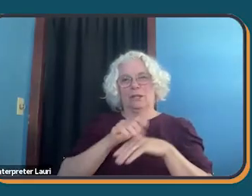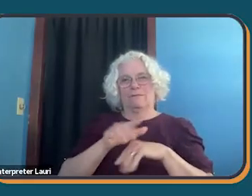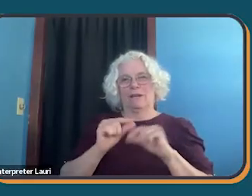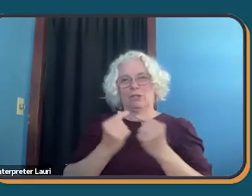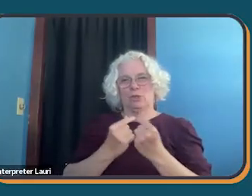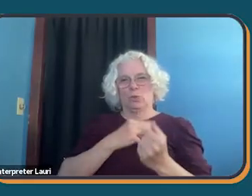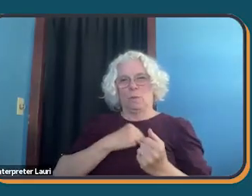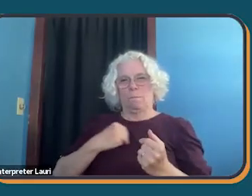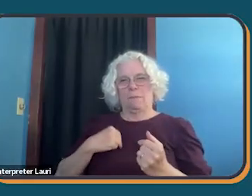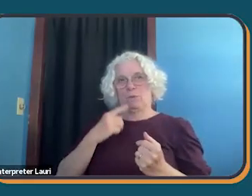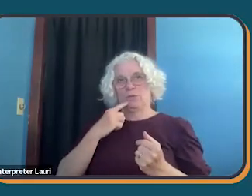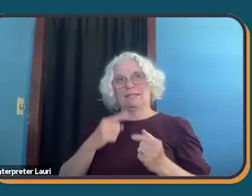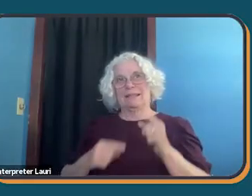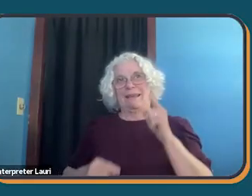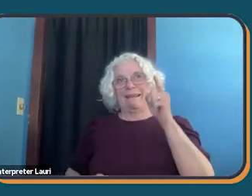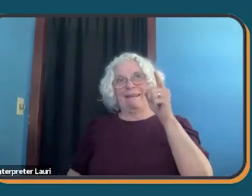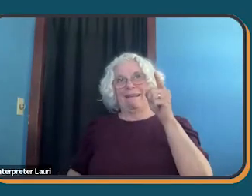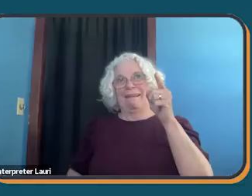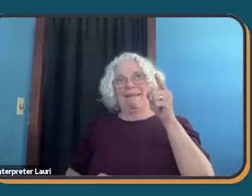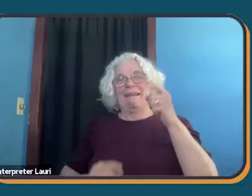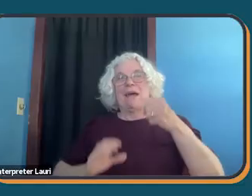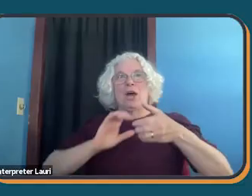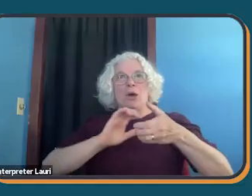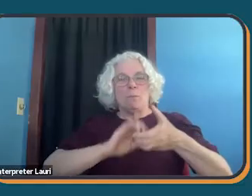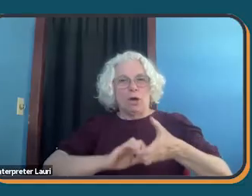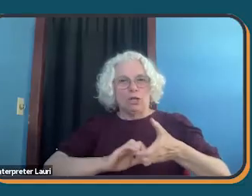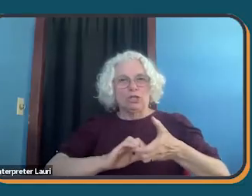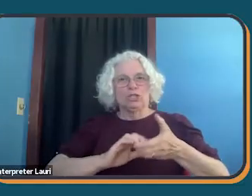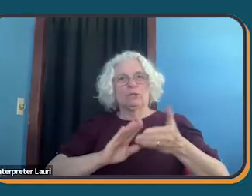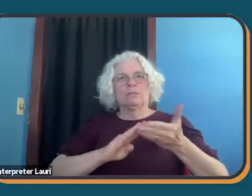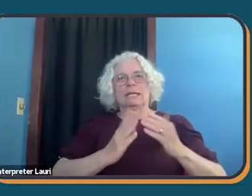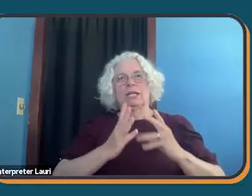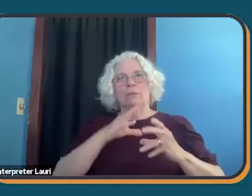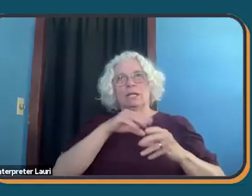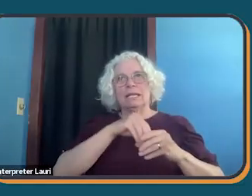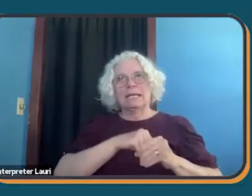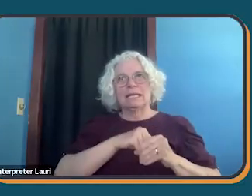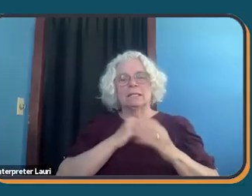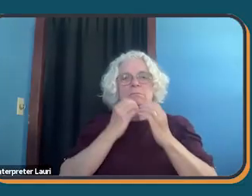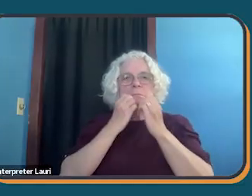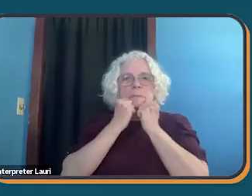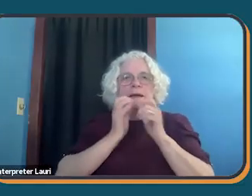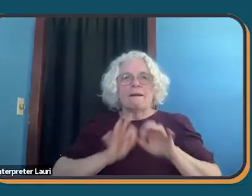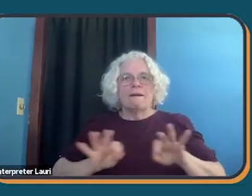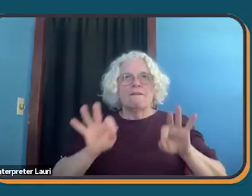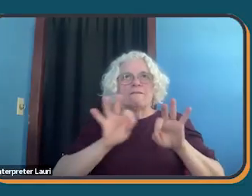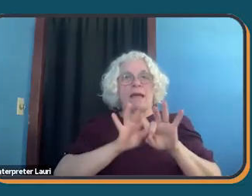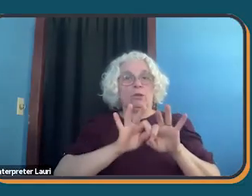She said, partnerships and community engagement are so valuable for this work. Practitioners are not alone.